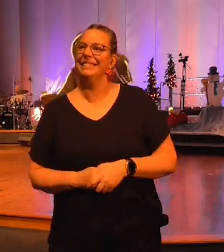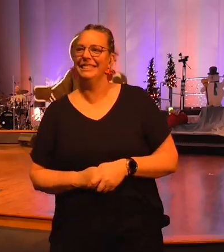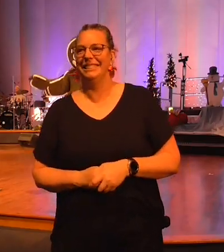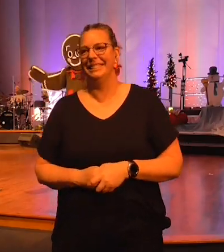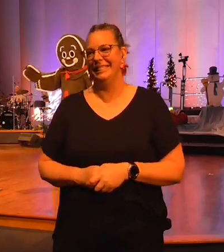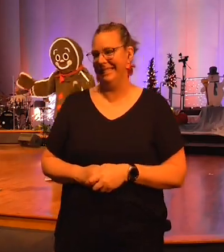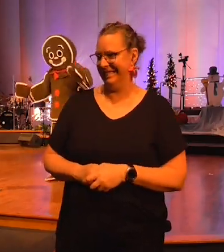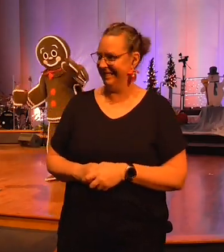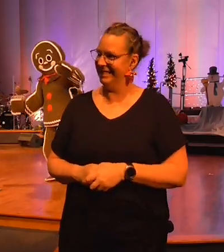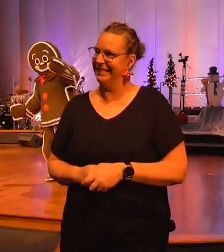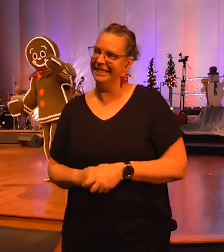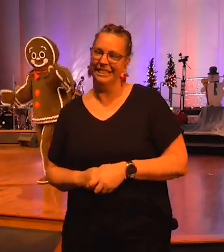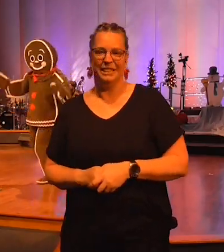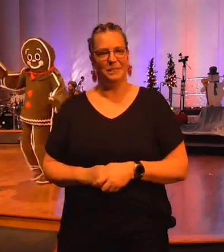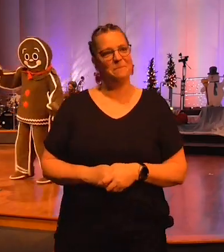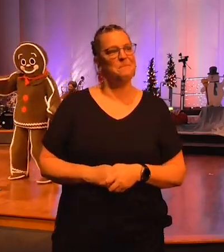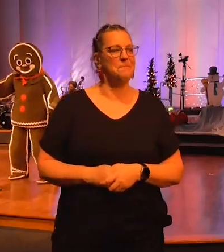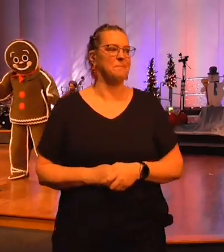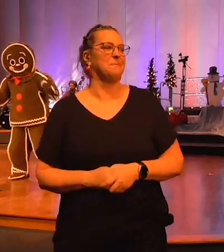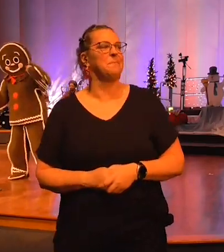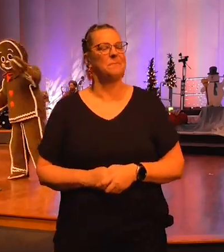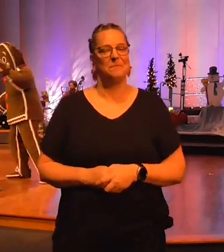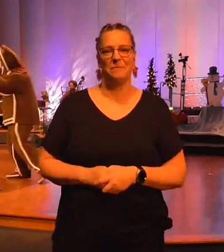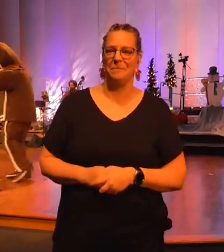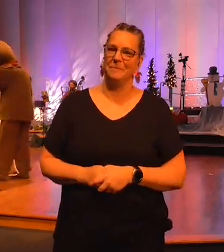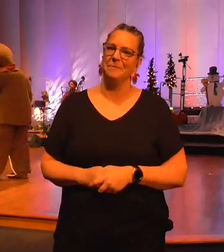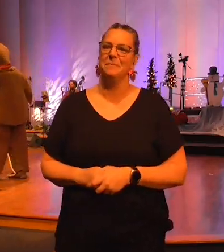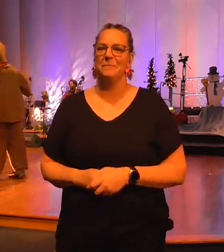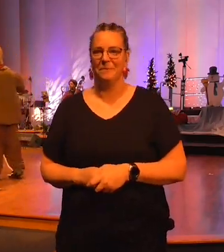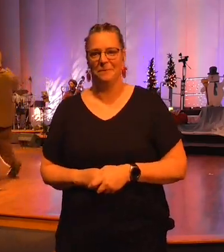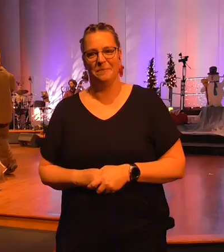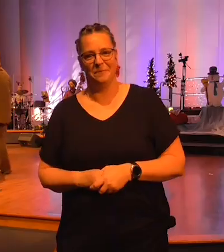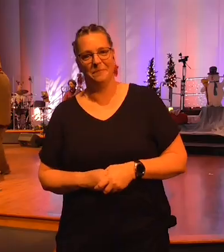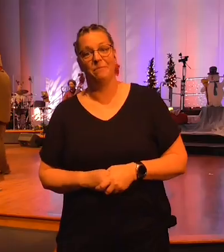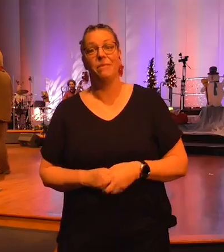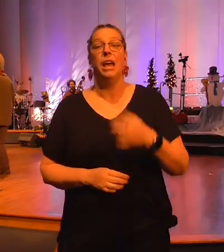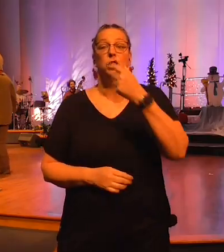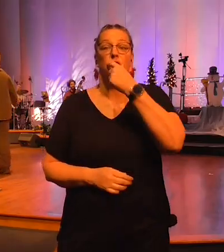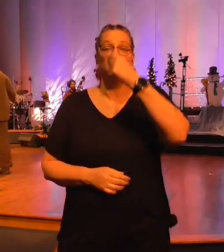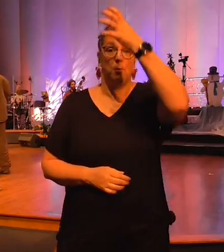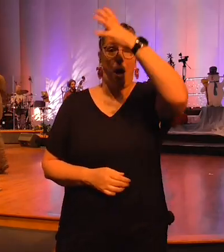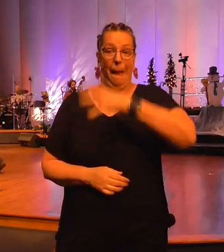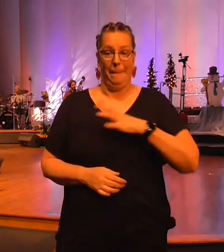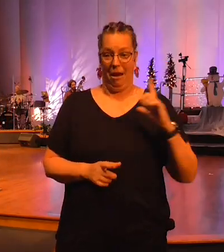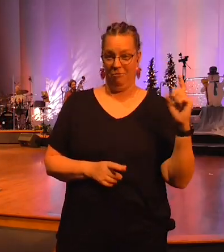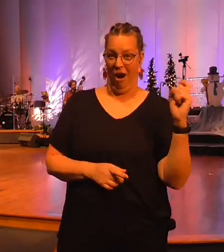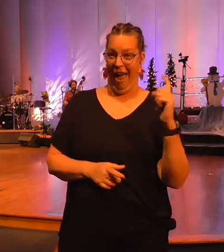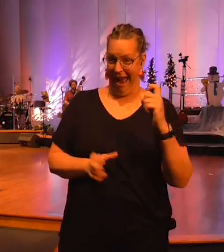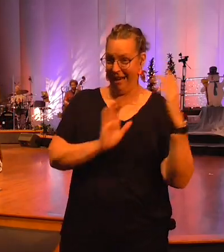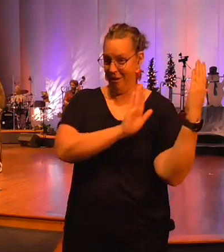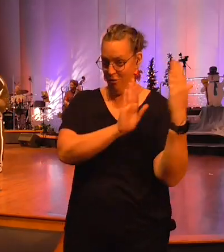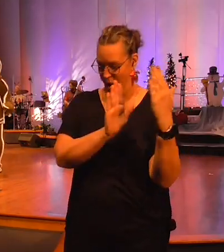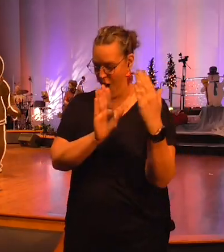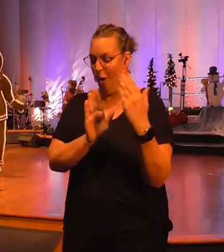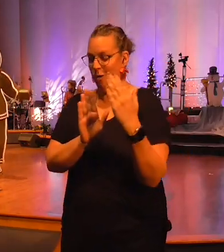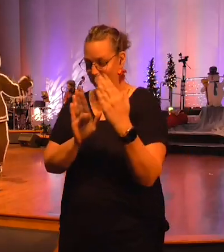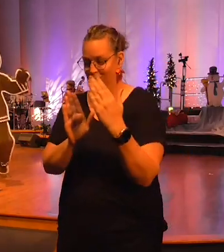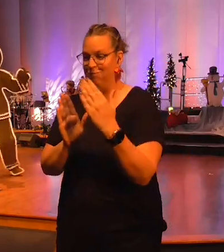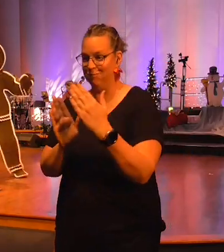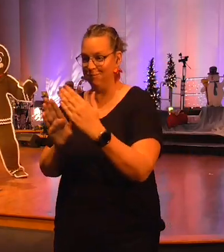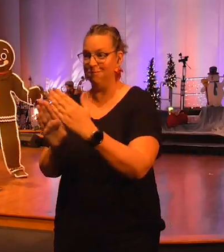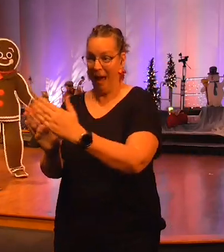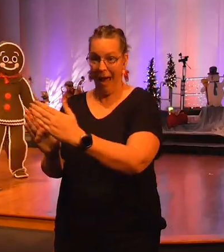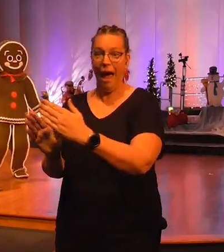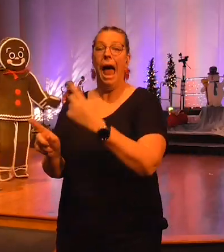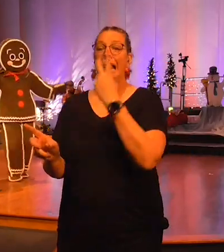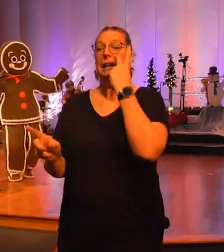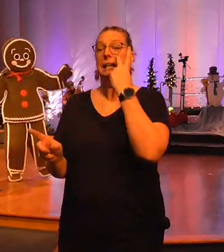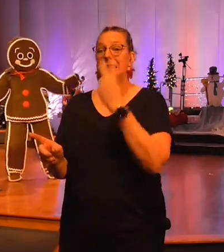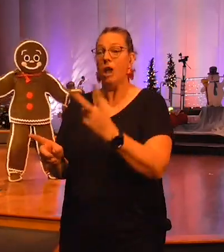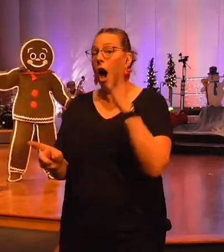yeah ging Red Man kept running down the road